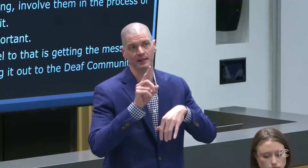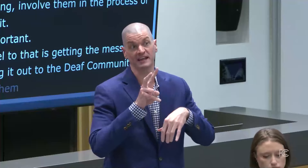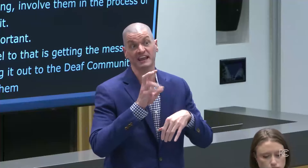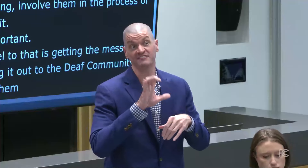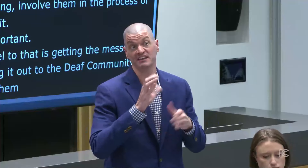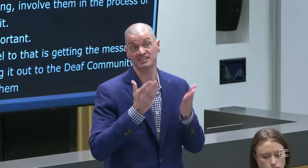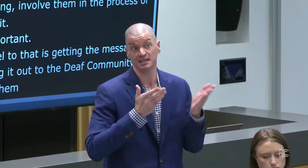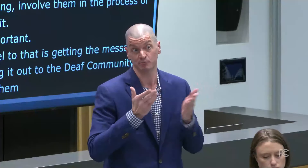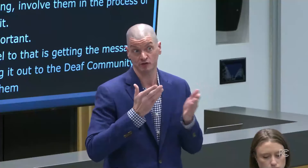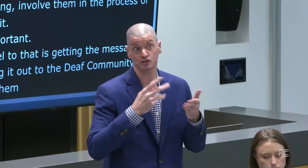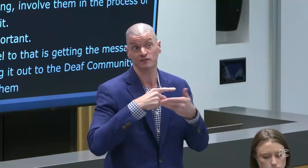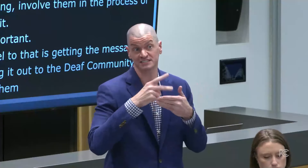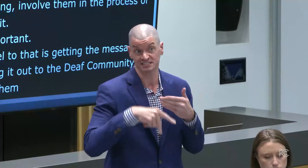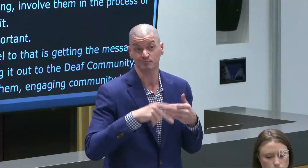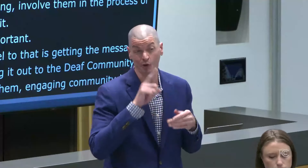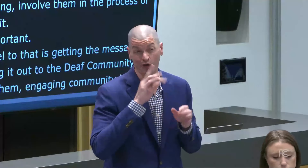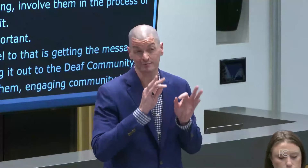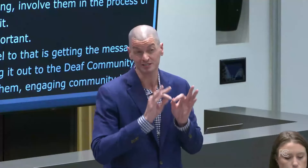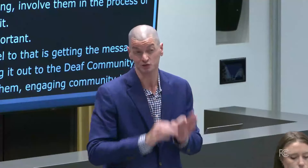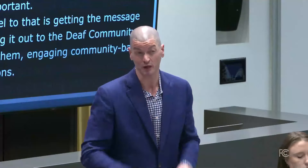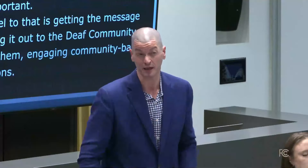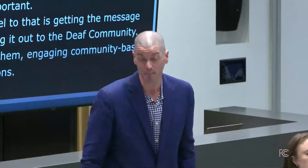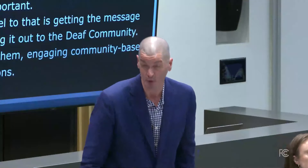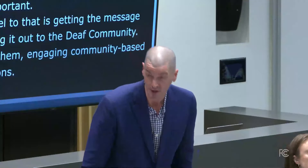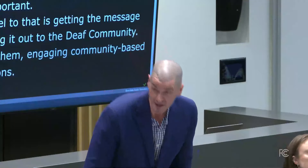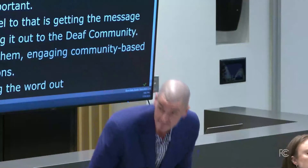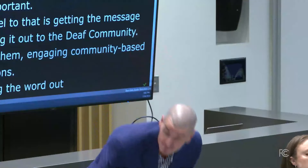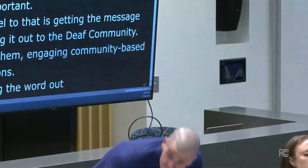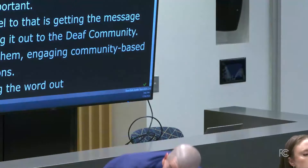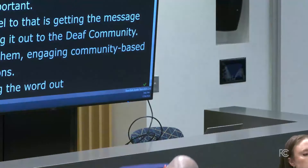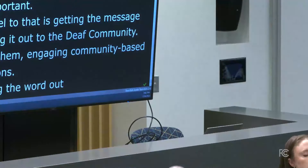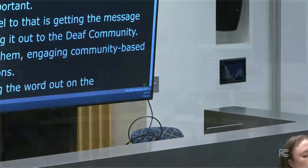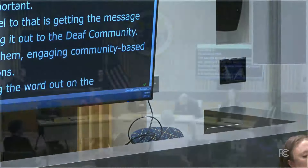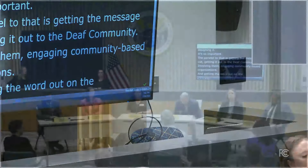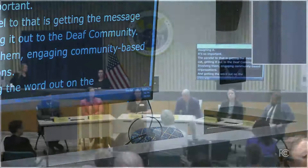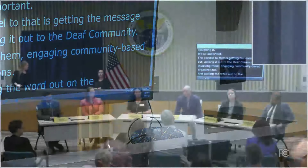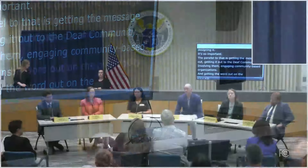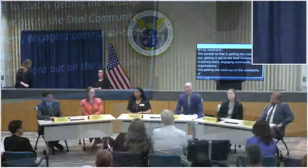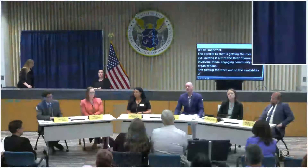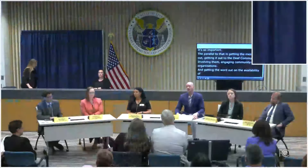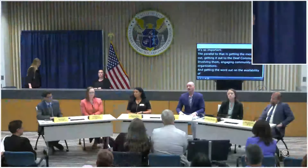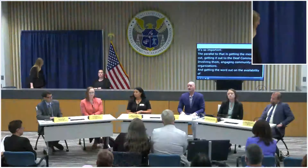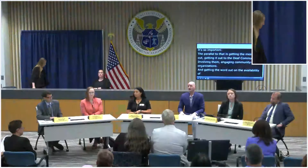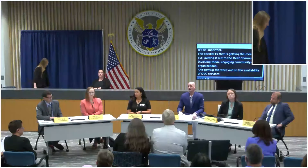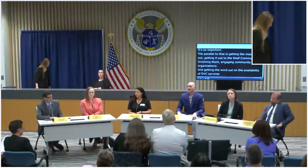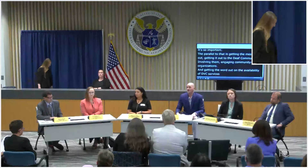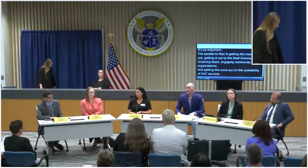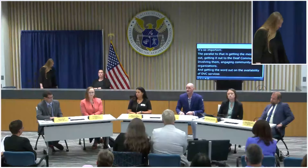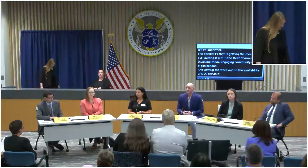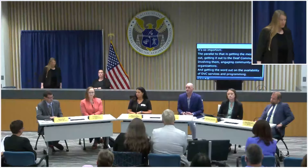COMMUNITY. INVOLVING THEM, ENGAGING COMMUNITY-BASED ORGANIZATIONS. AND GETTING THE WORD OUT ON THE AVAILABILITY OF DVC